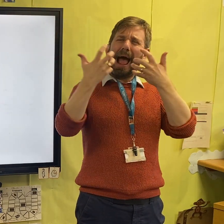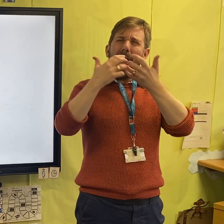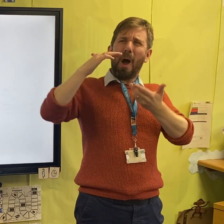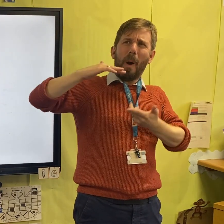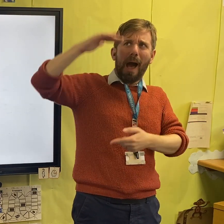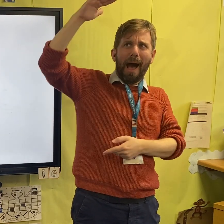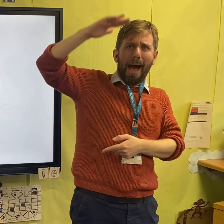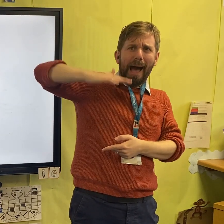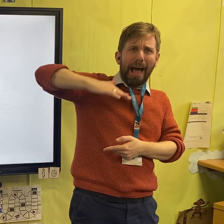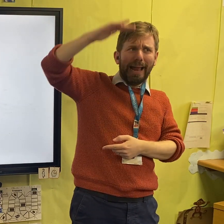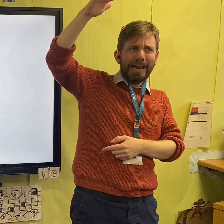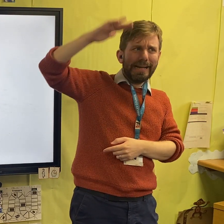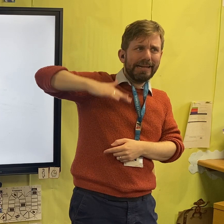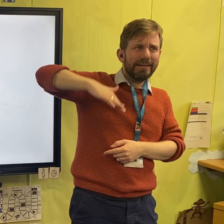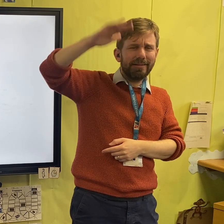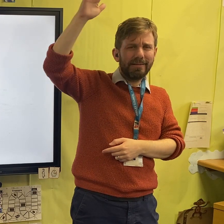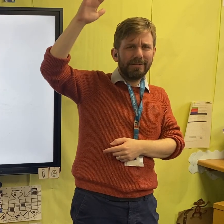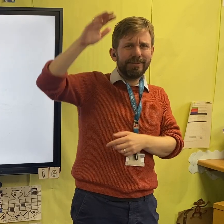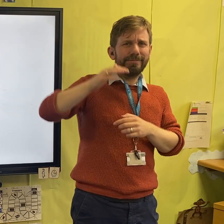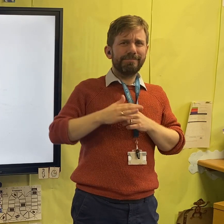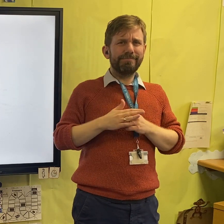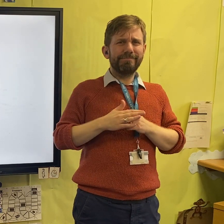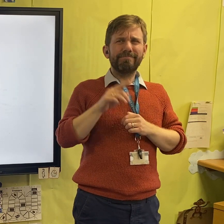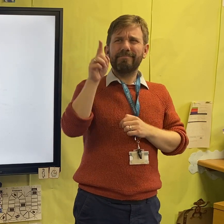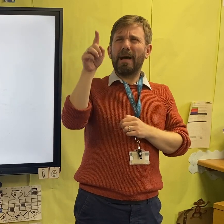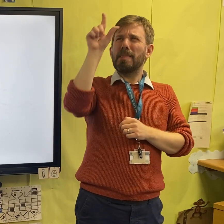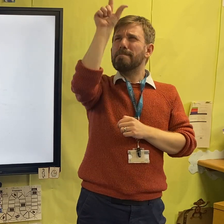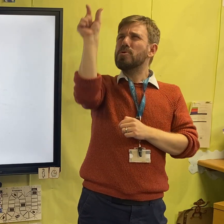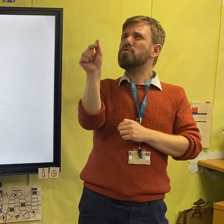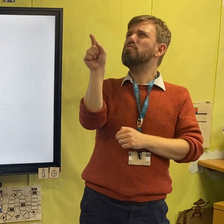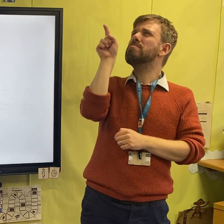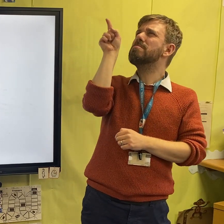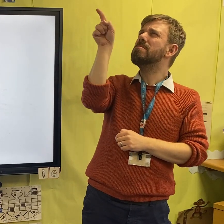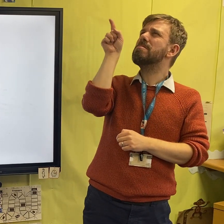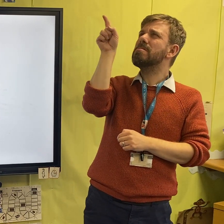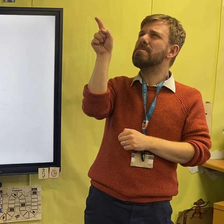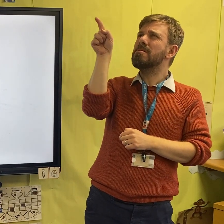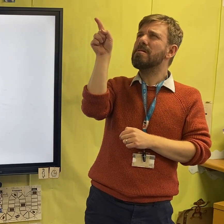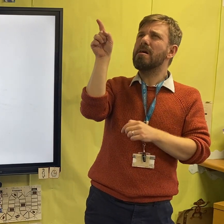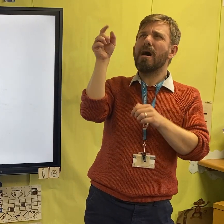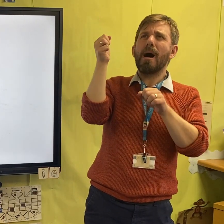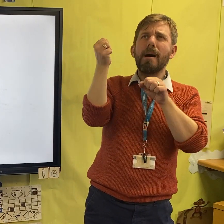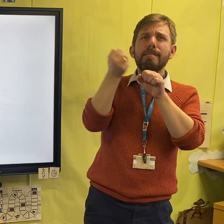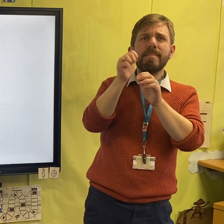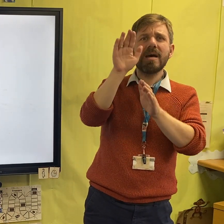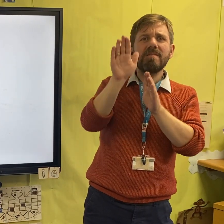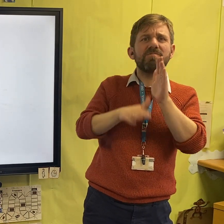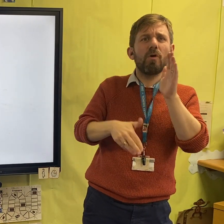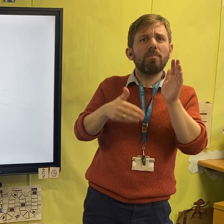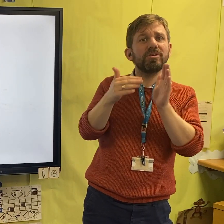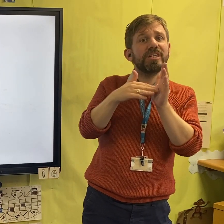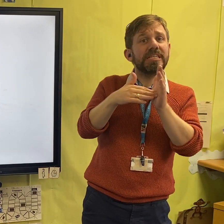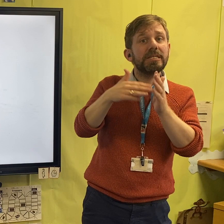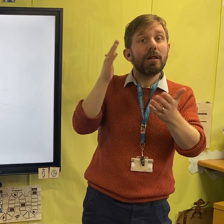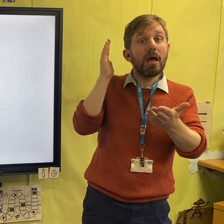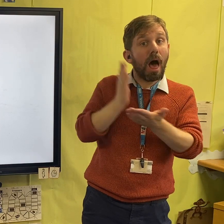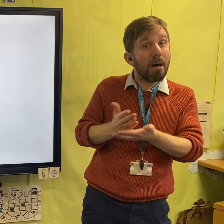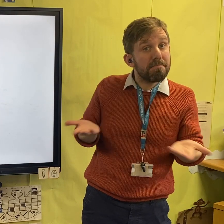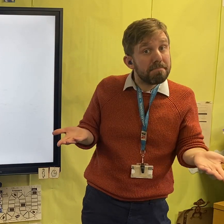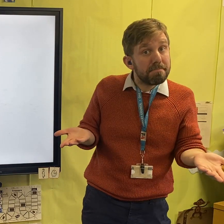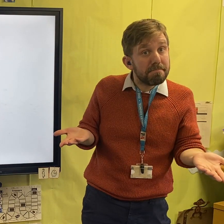about the sky, how high is the sky? When he looked at the Moon he asked is the Moon made